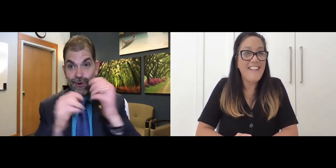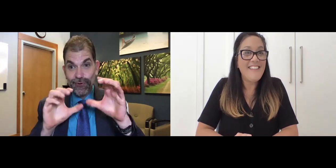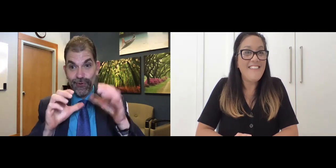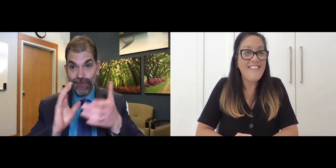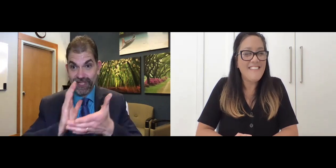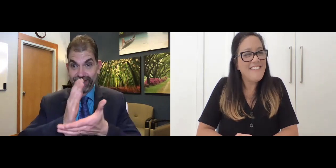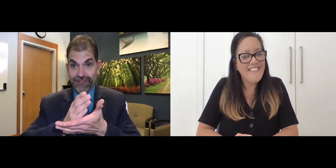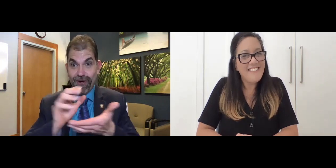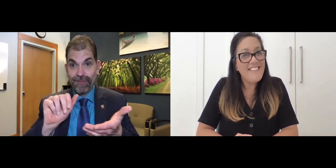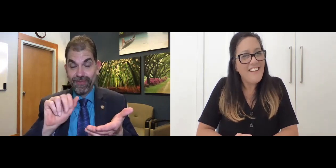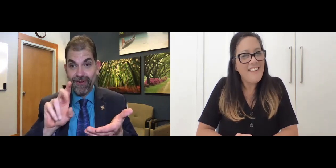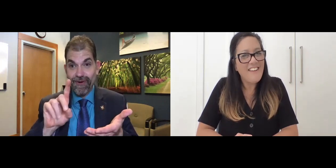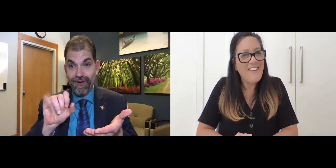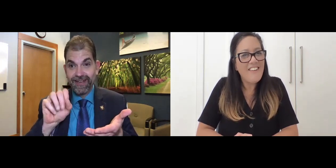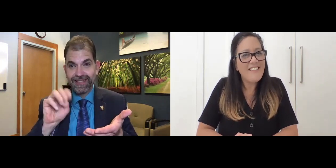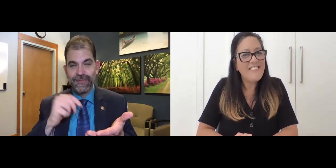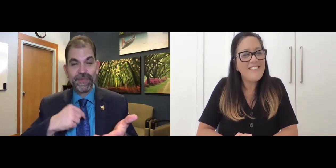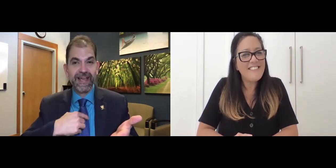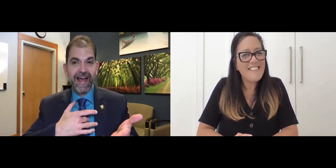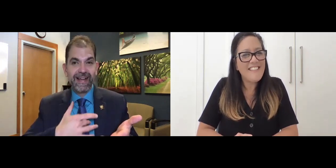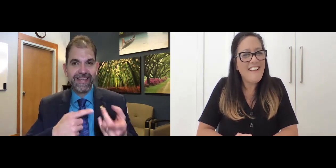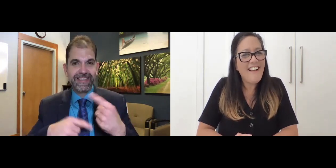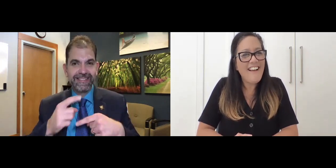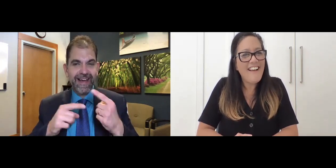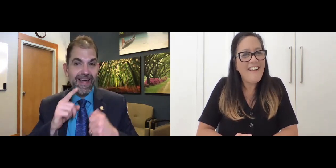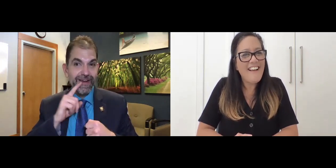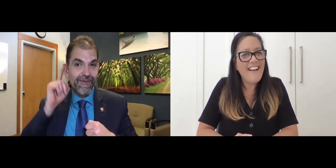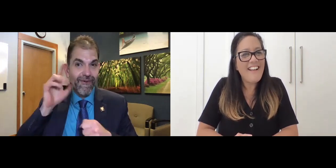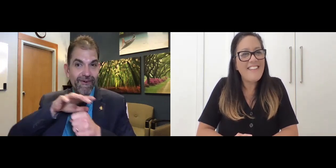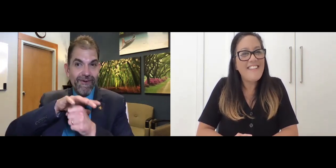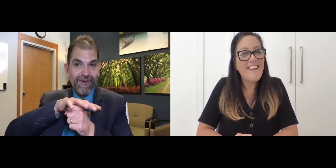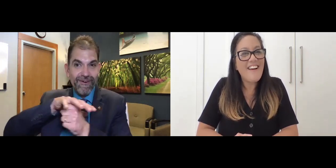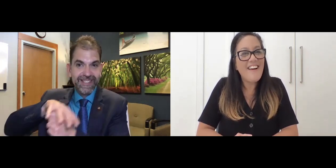Yes, so that support group, Stop Audism,